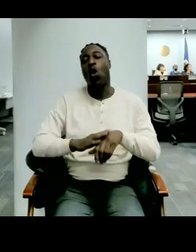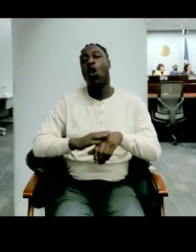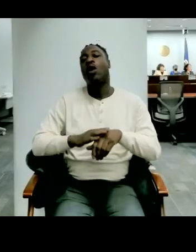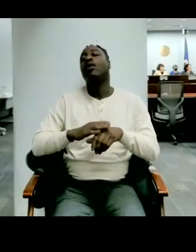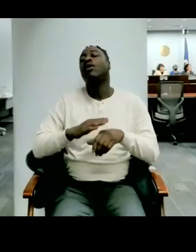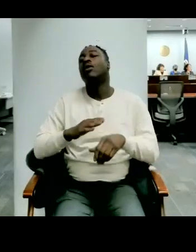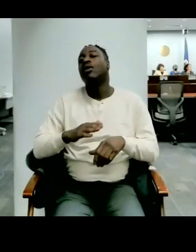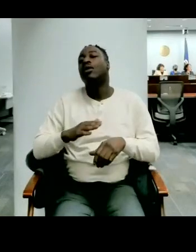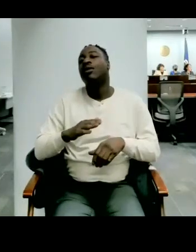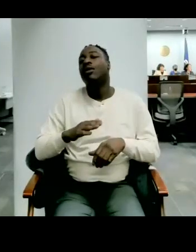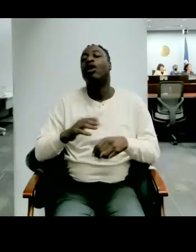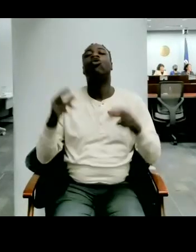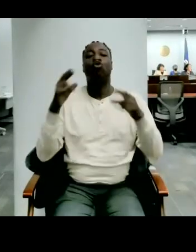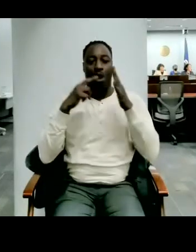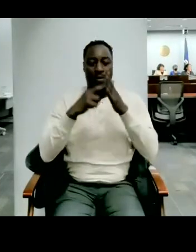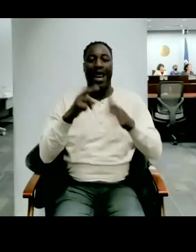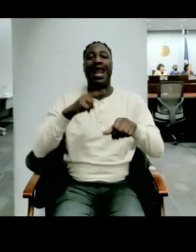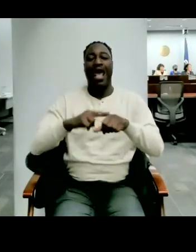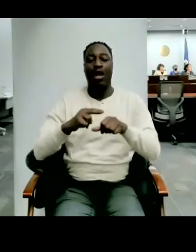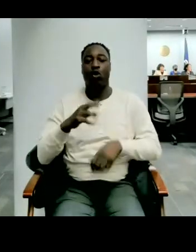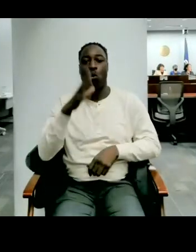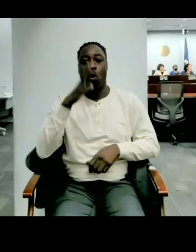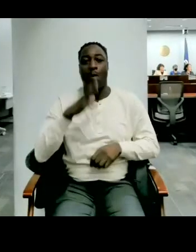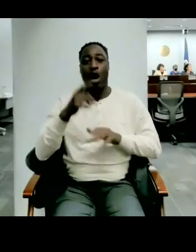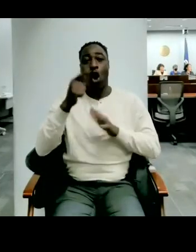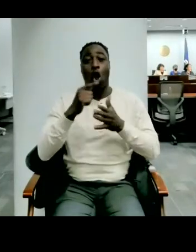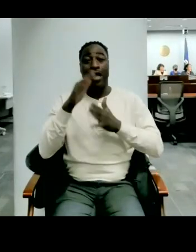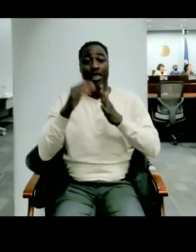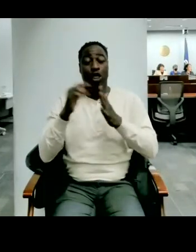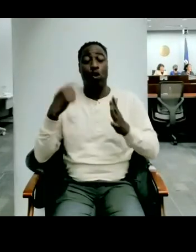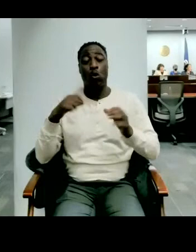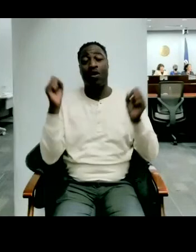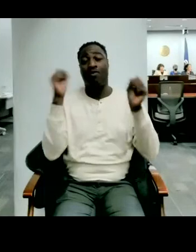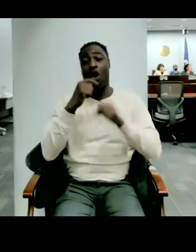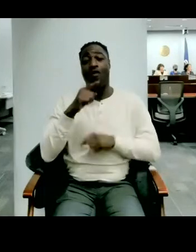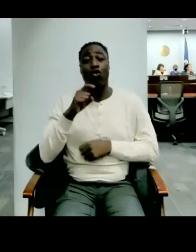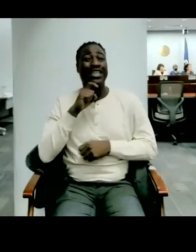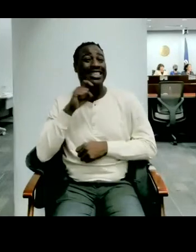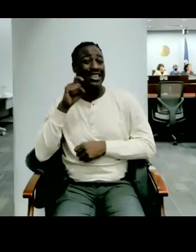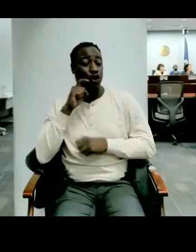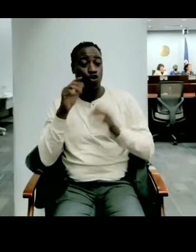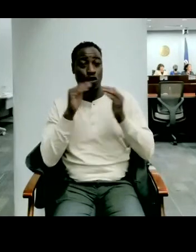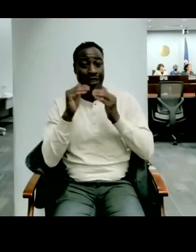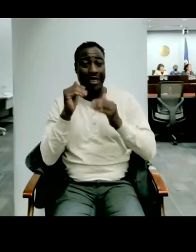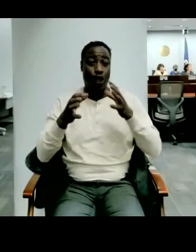For 50 years the law center has fought for gender Justice in the courts and public policy and in